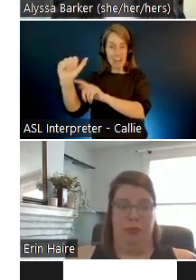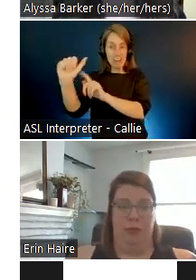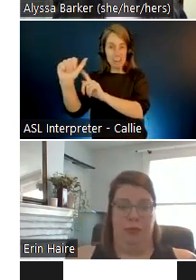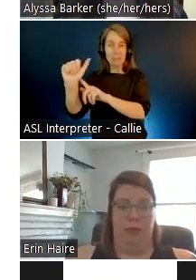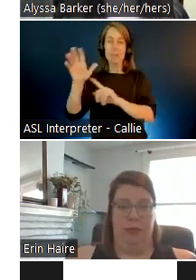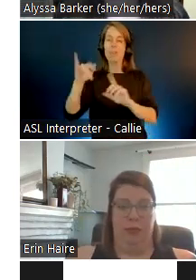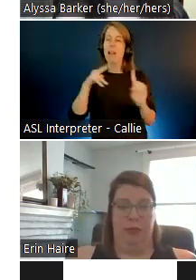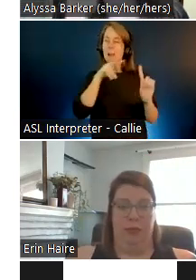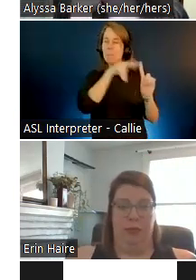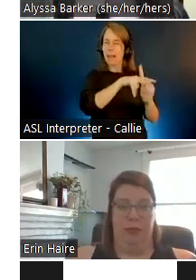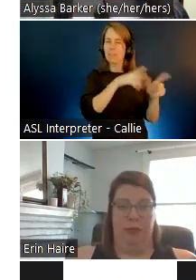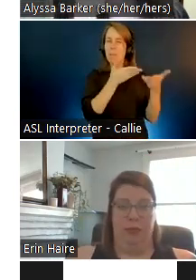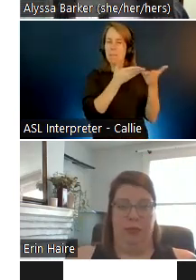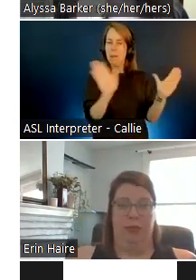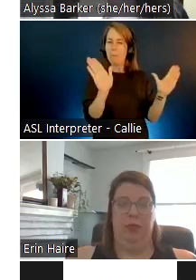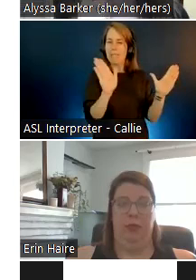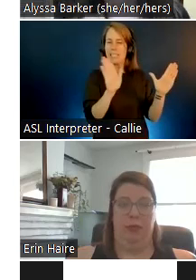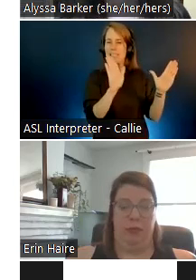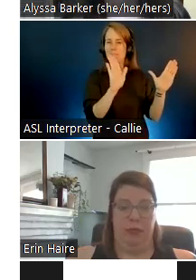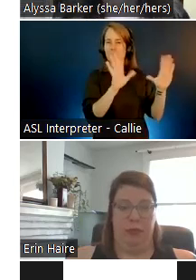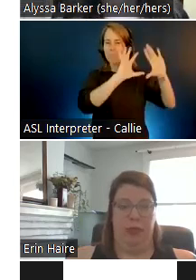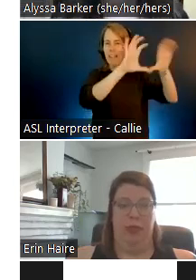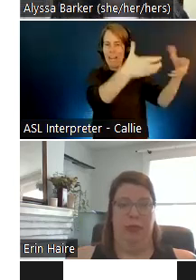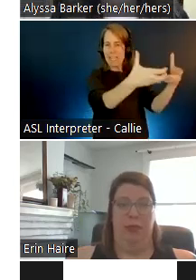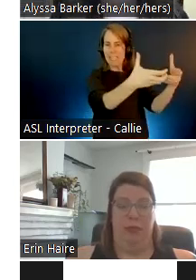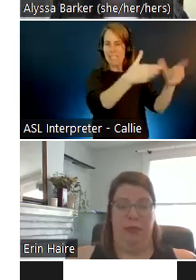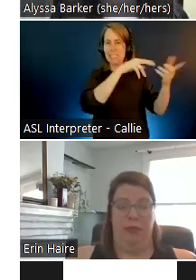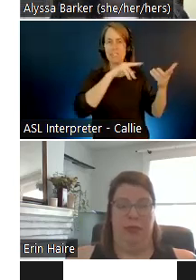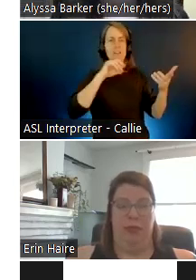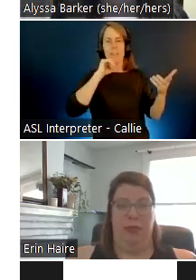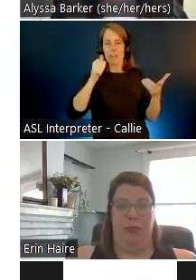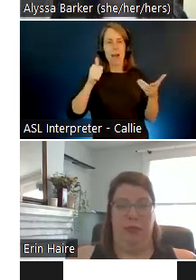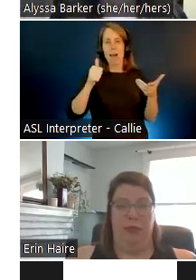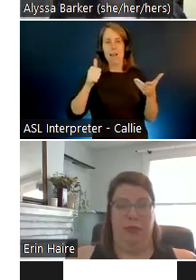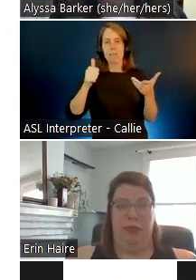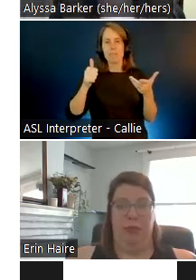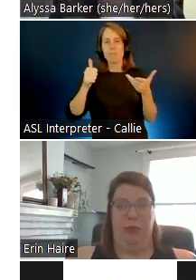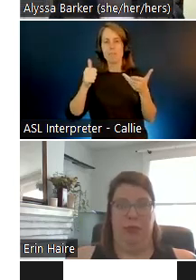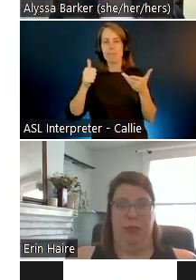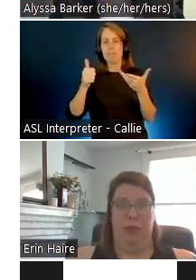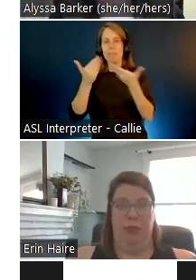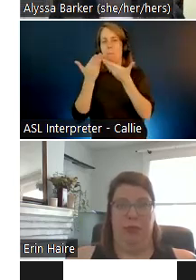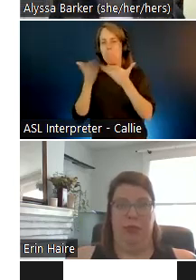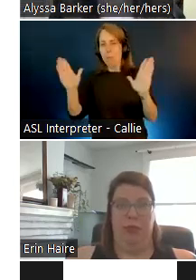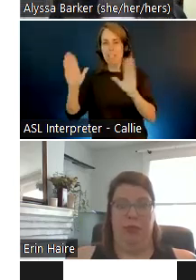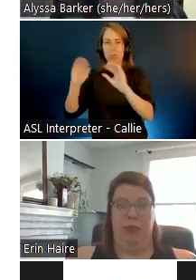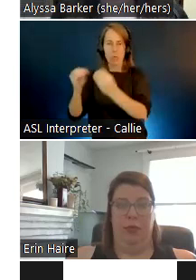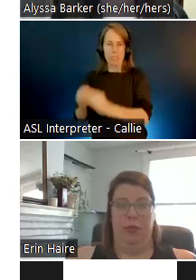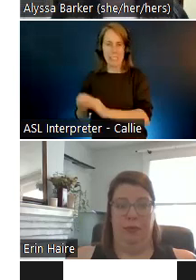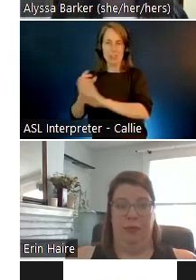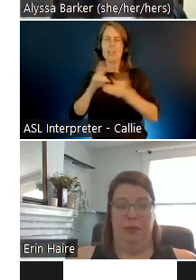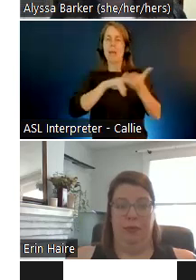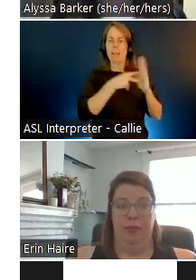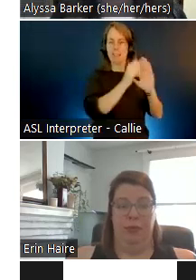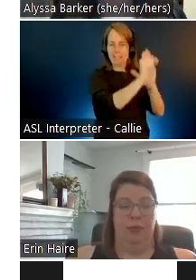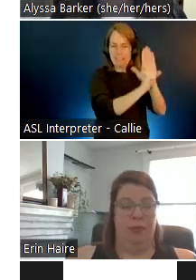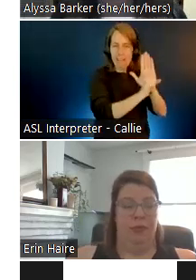state or local government and so some examples would be um housing authorities public housing